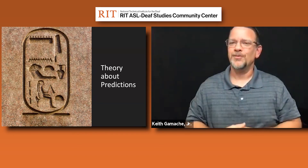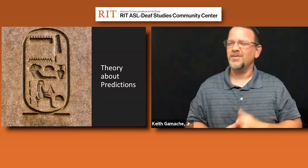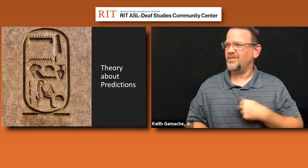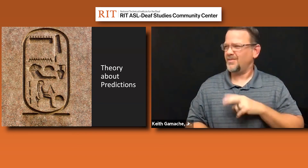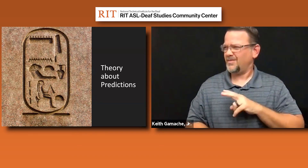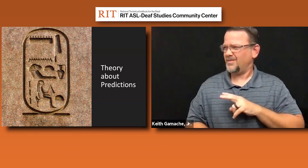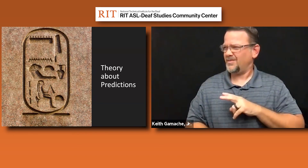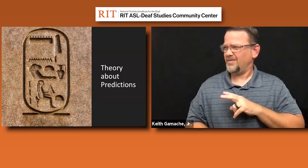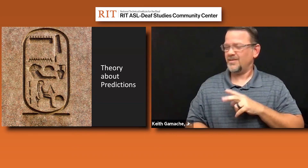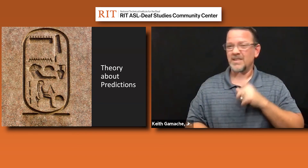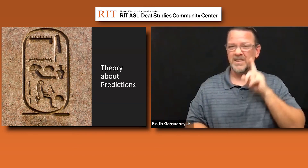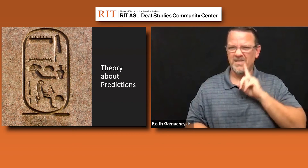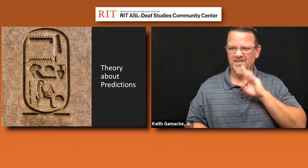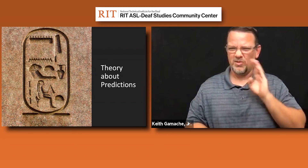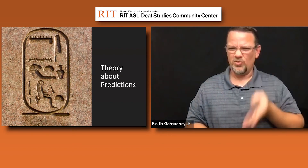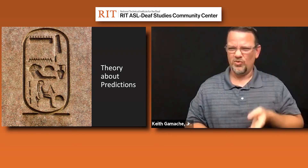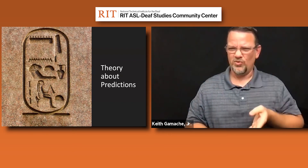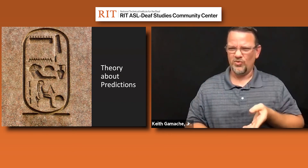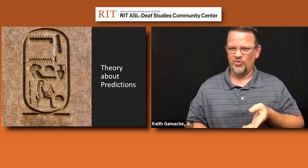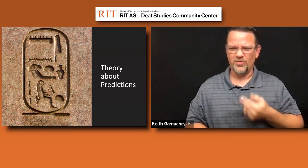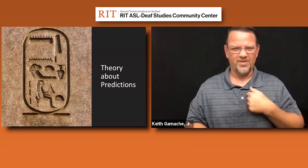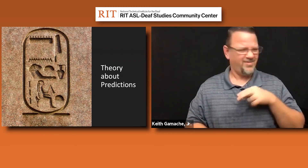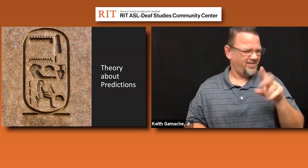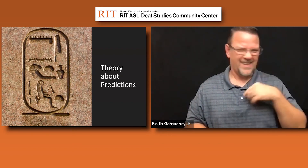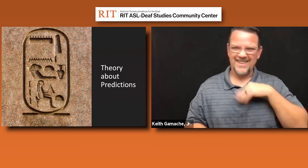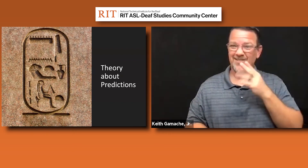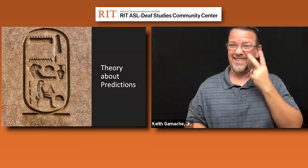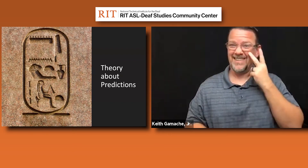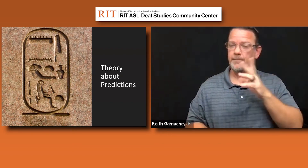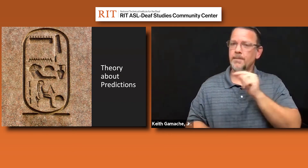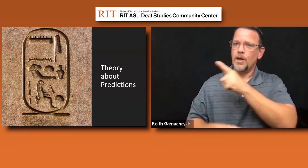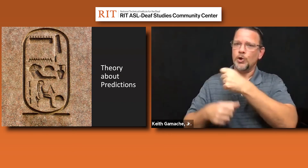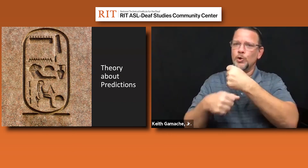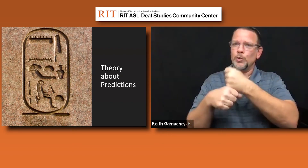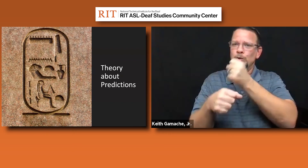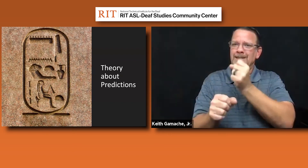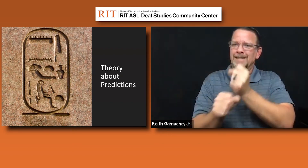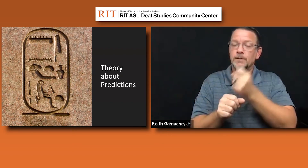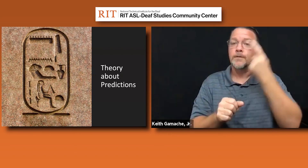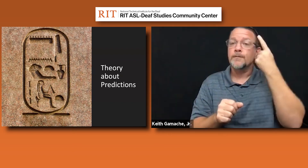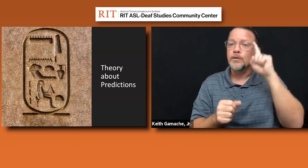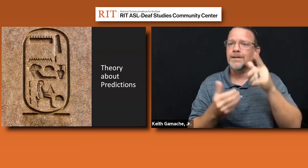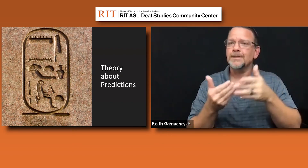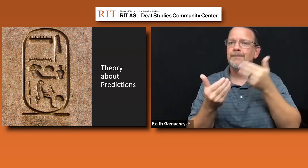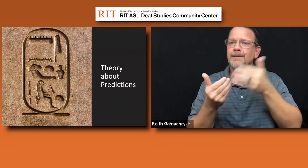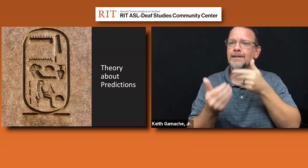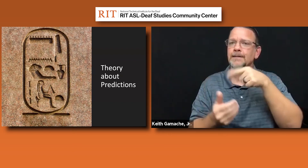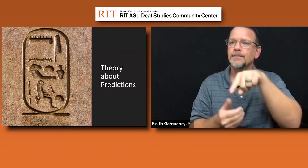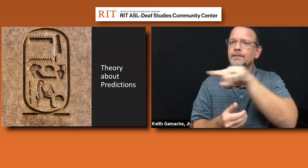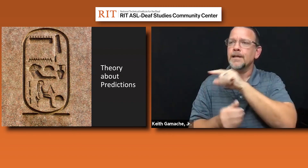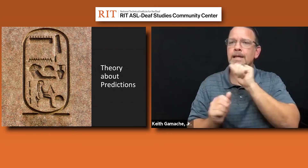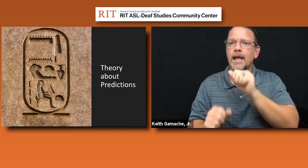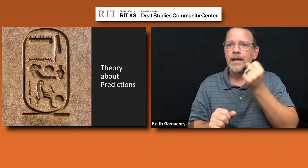means that actually you're done, and Deaf people never do that. I never see that produced naturally